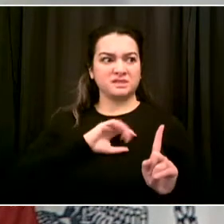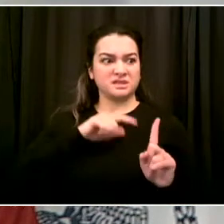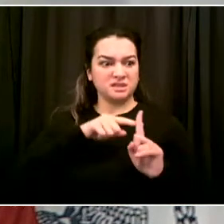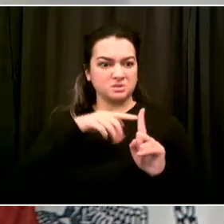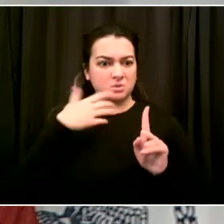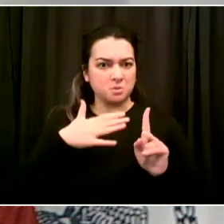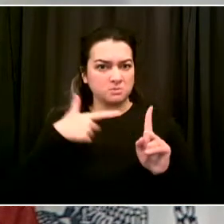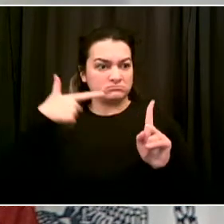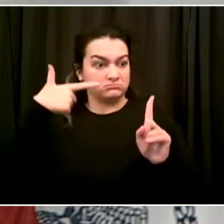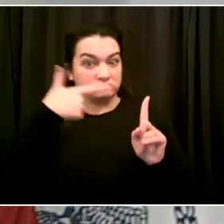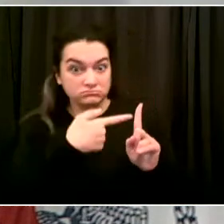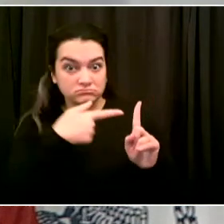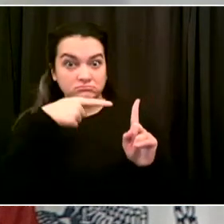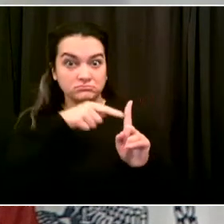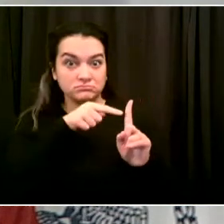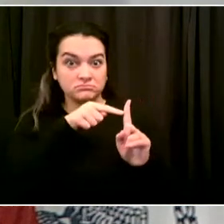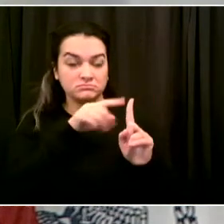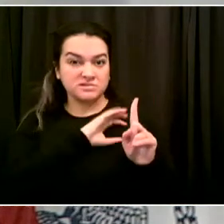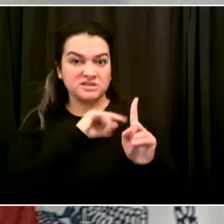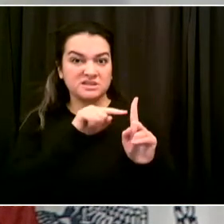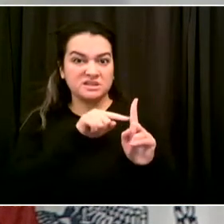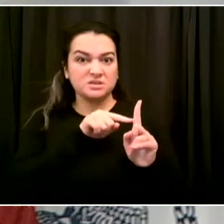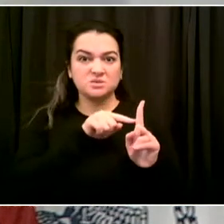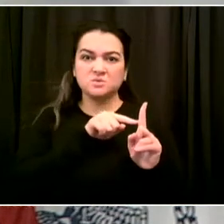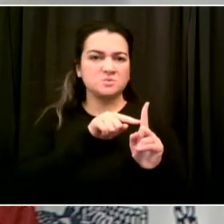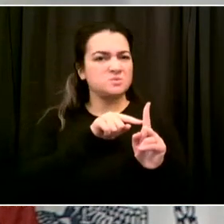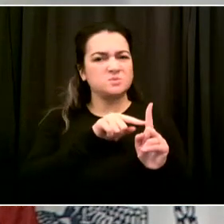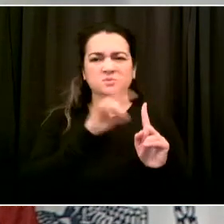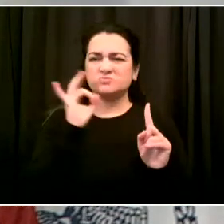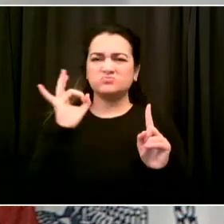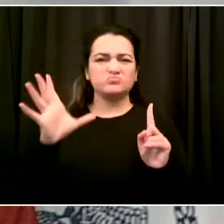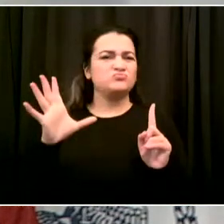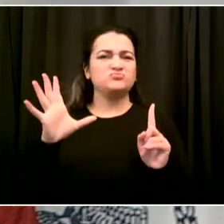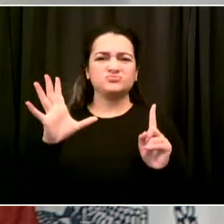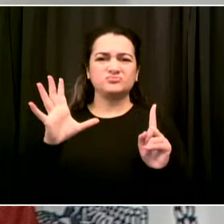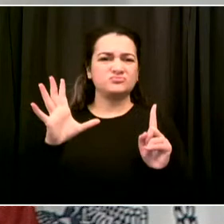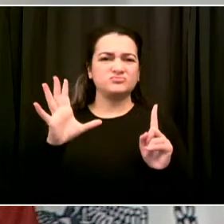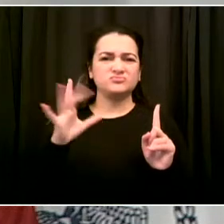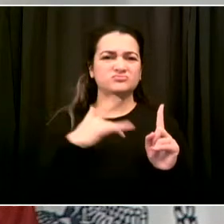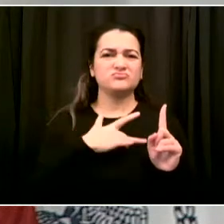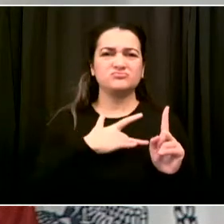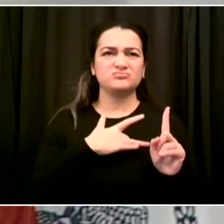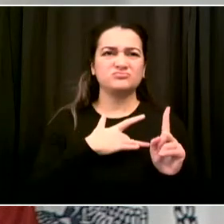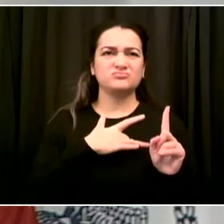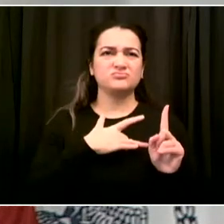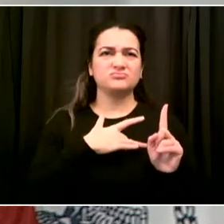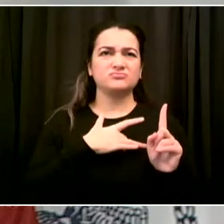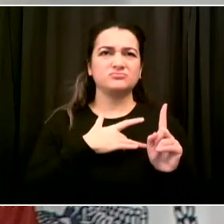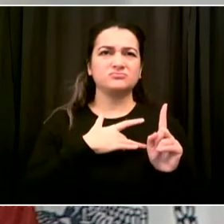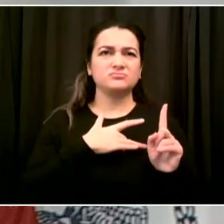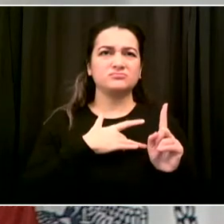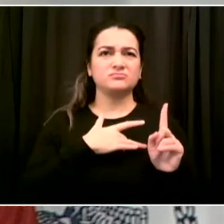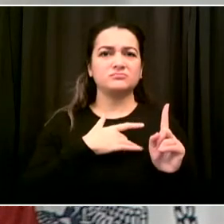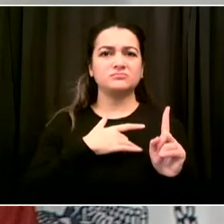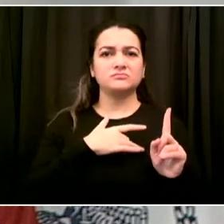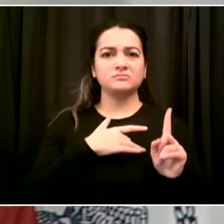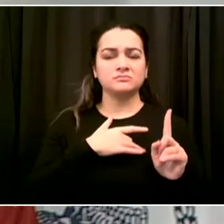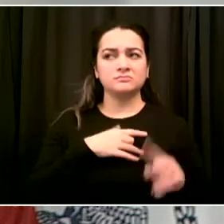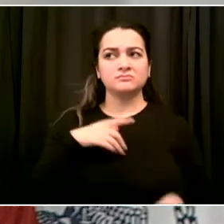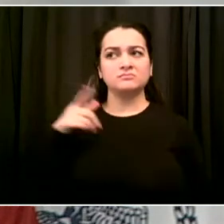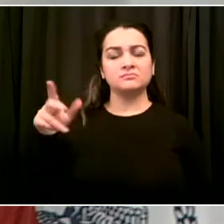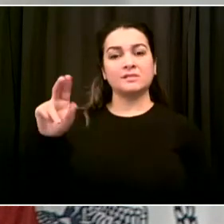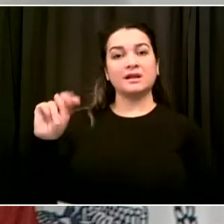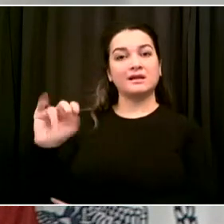BRAVERY Y THEY SHOW, AND FURTHE